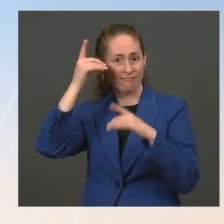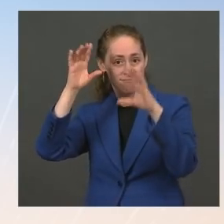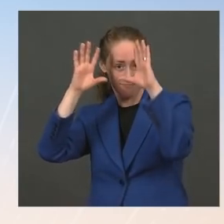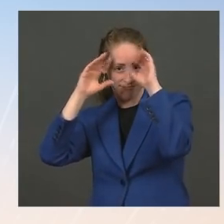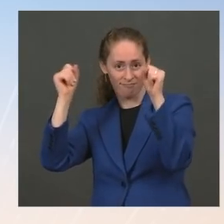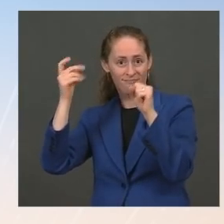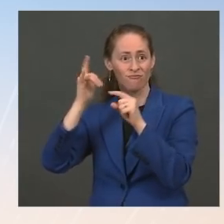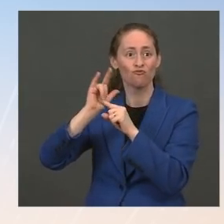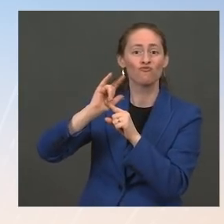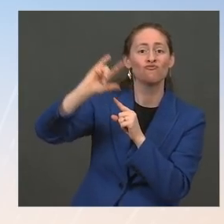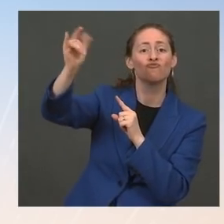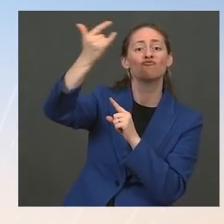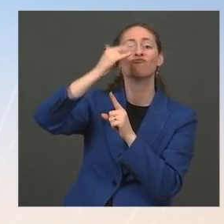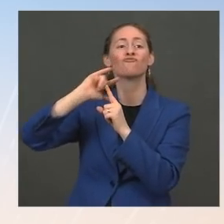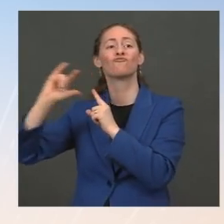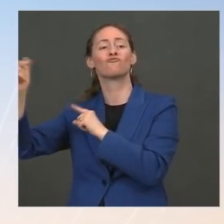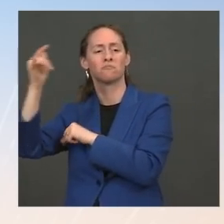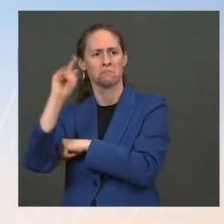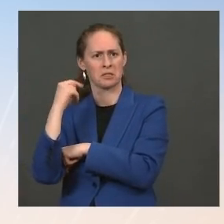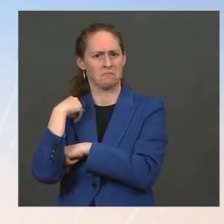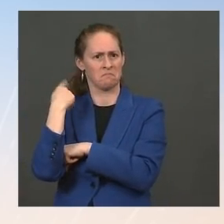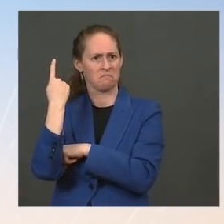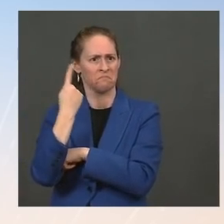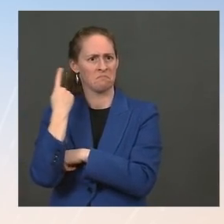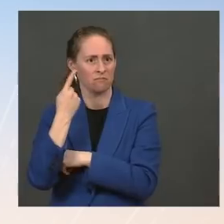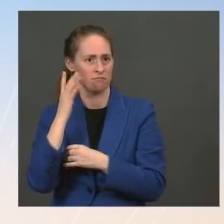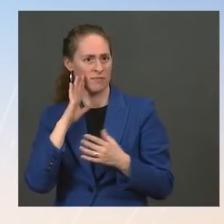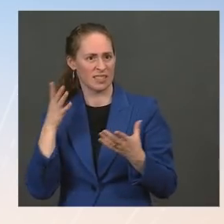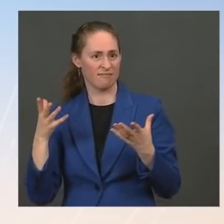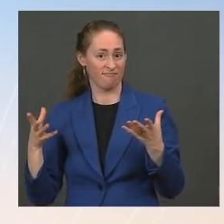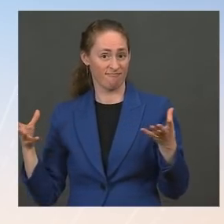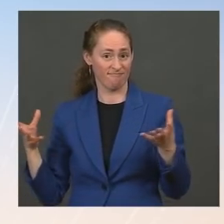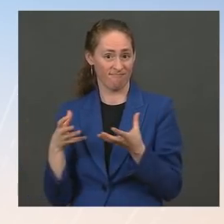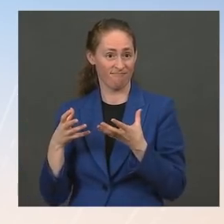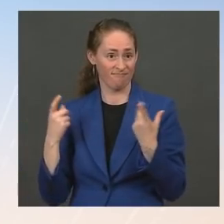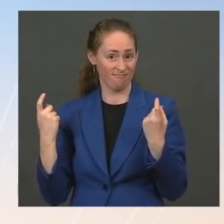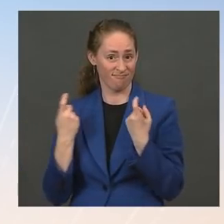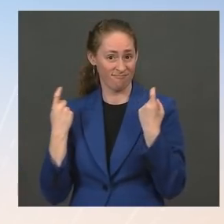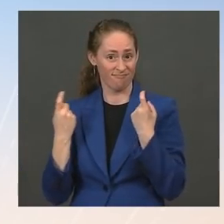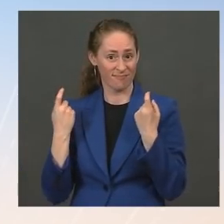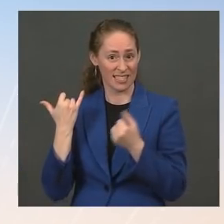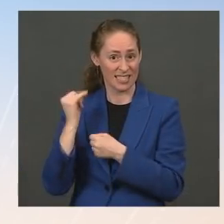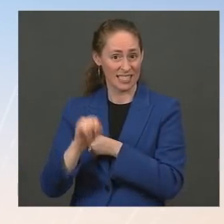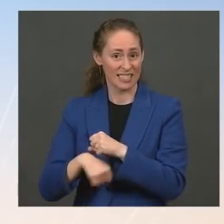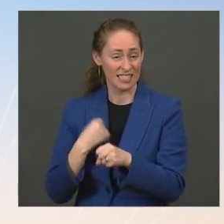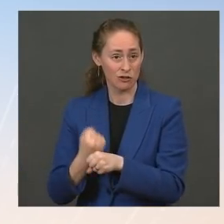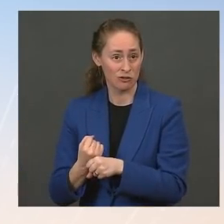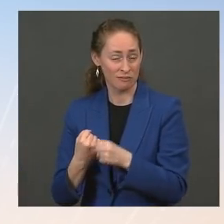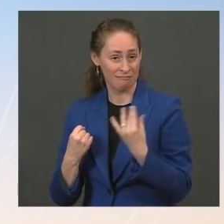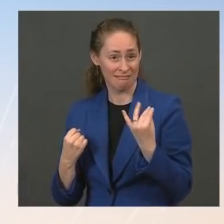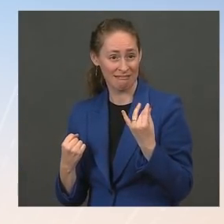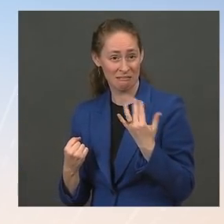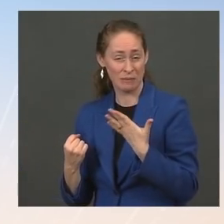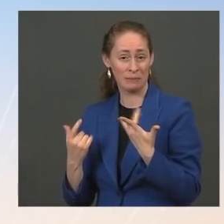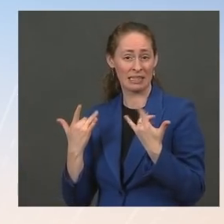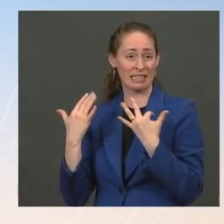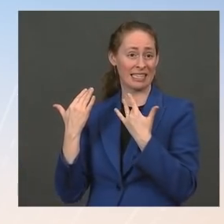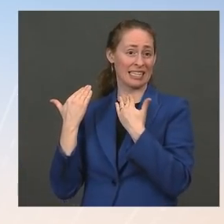are there any plans to restrict size or gathering capacity issues with the -- the spread of the new variant?